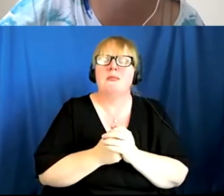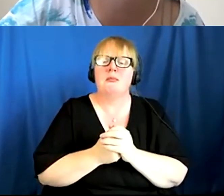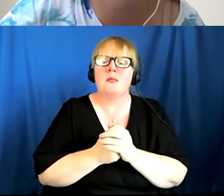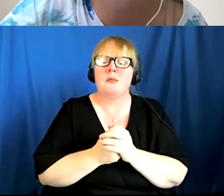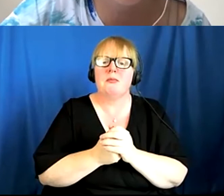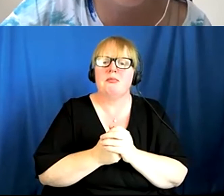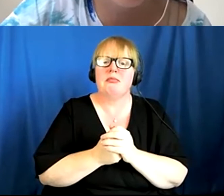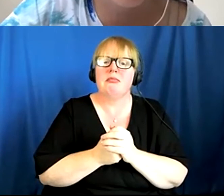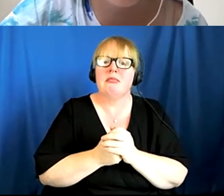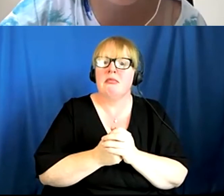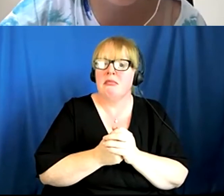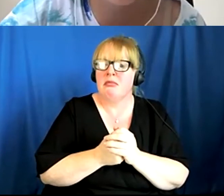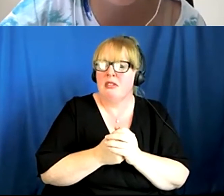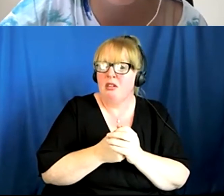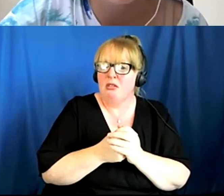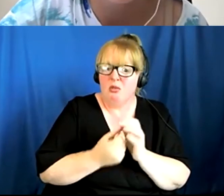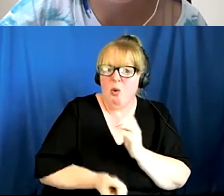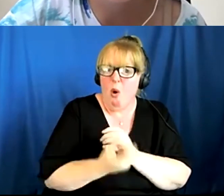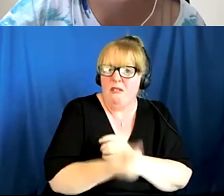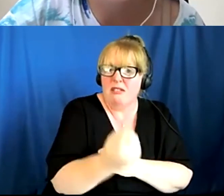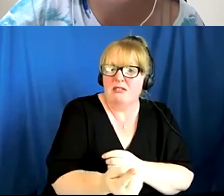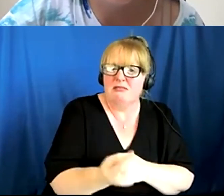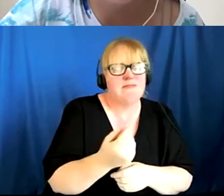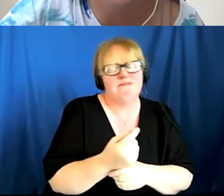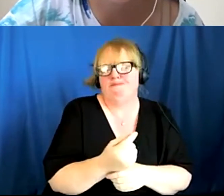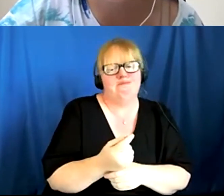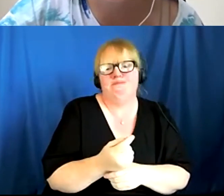not as often as it should. And I think there are also,